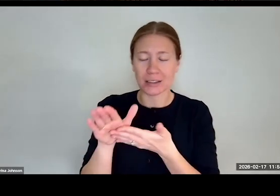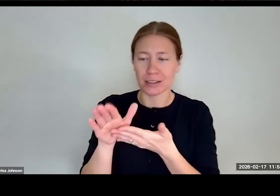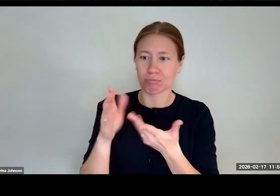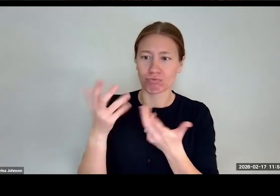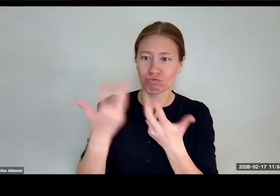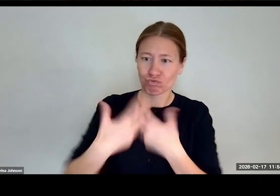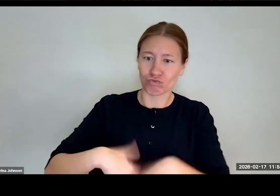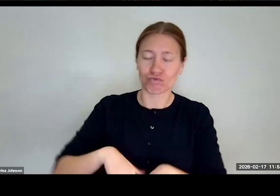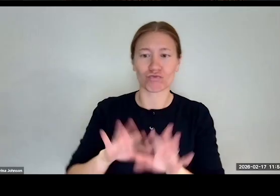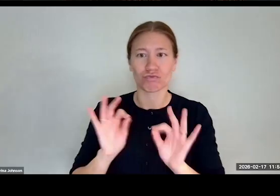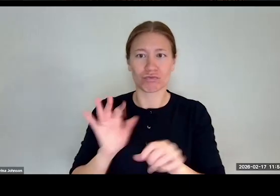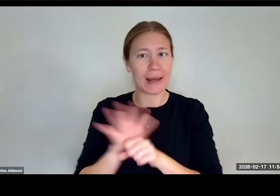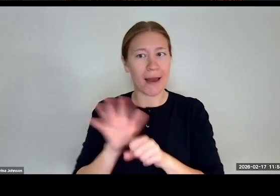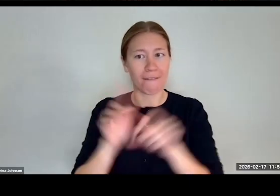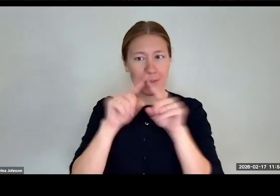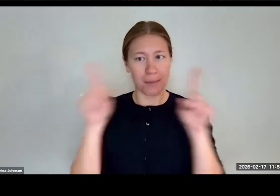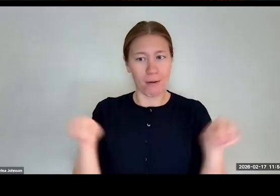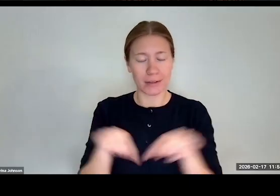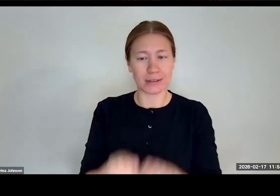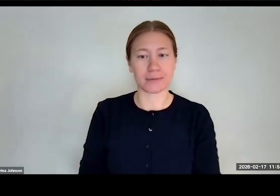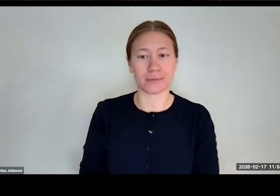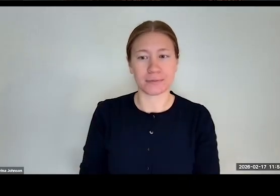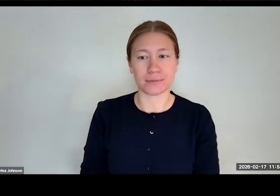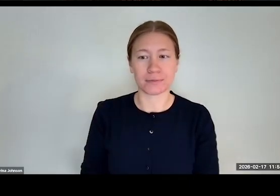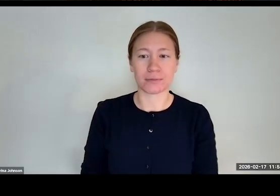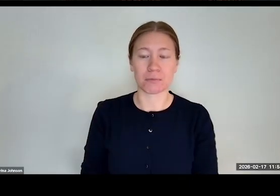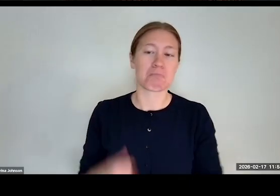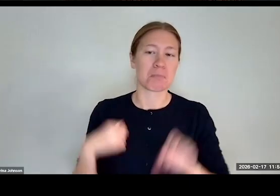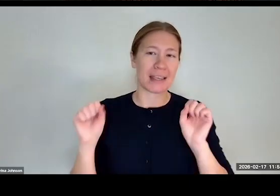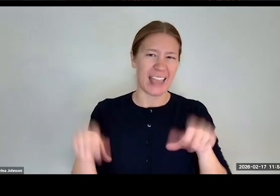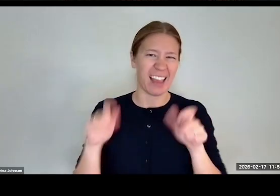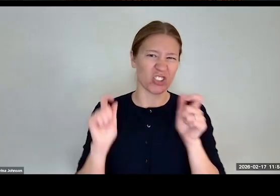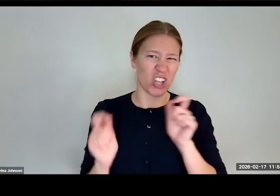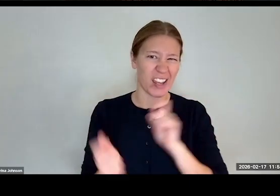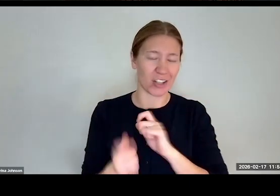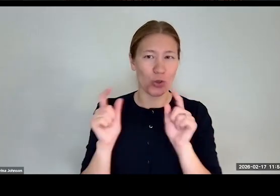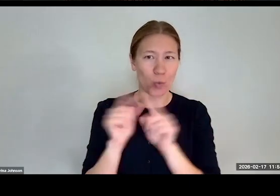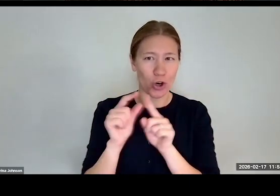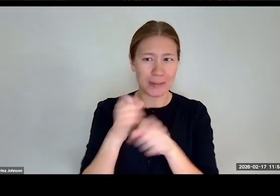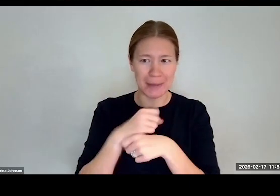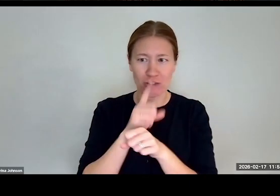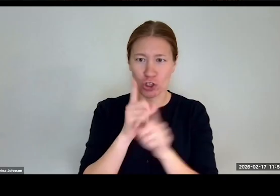And then to make sure that I've got the text aligned where I want it to, I'm just gonna resize my text box so that it's all fitting nicely together